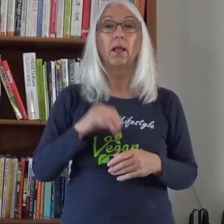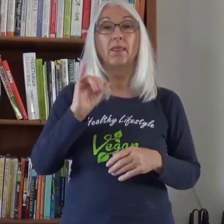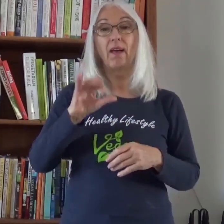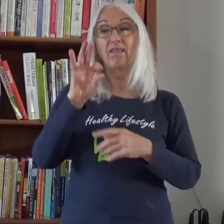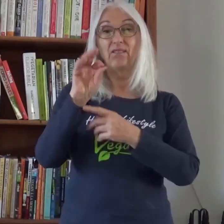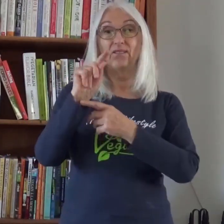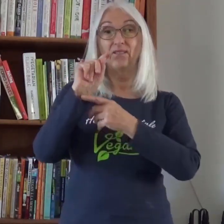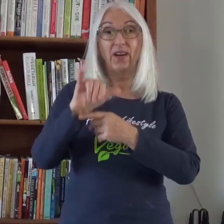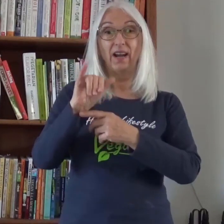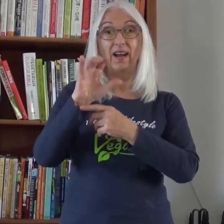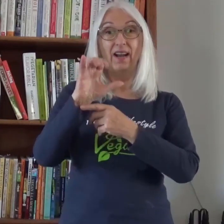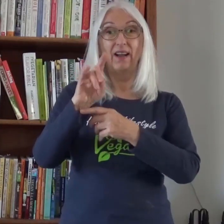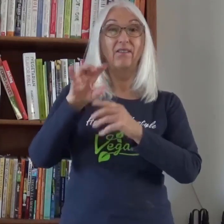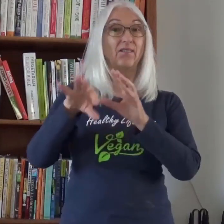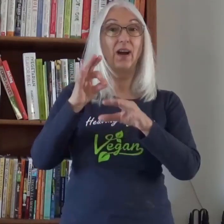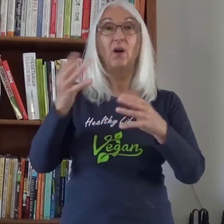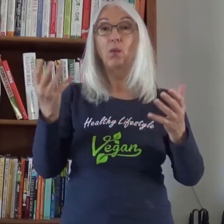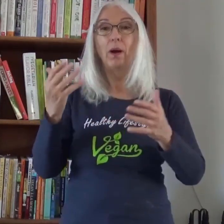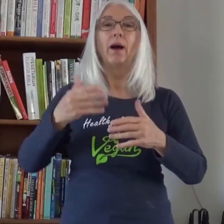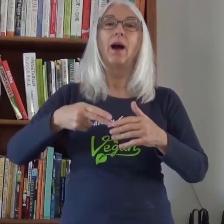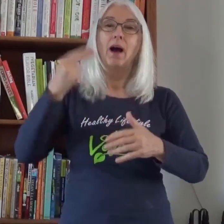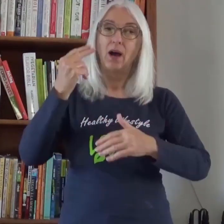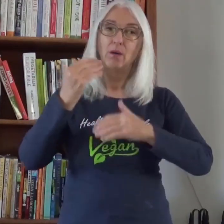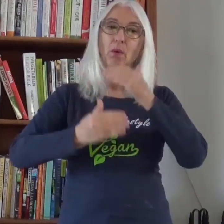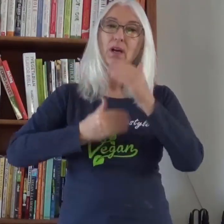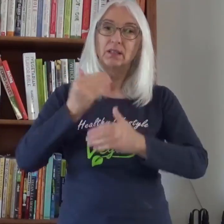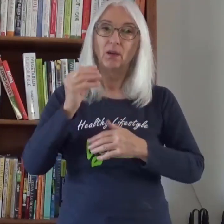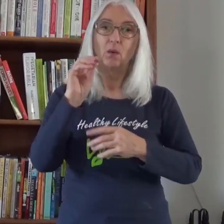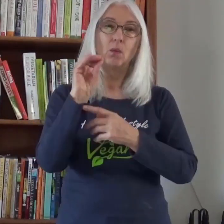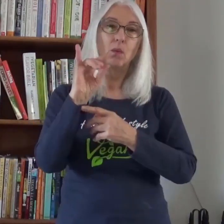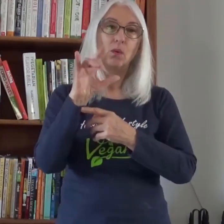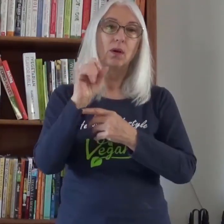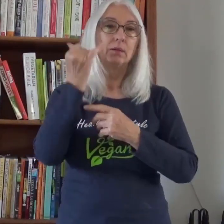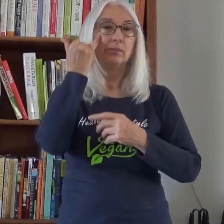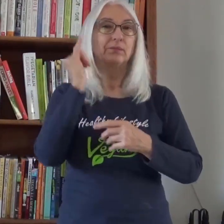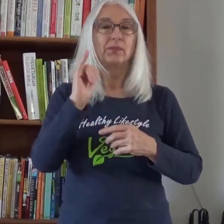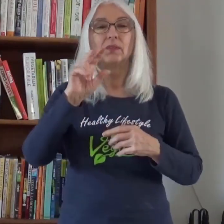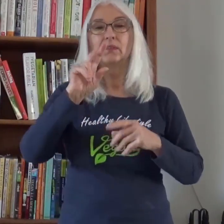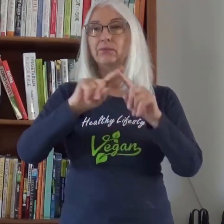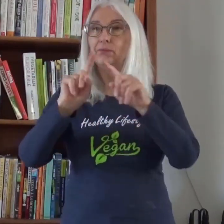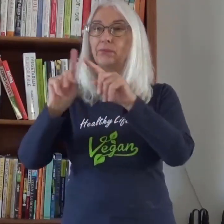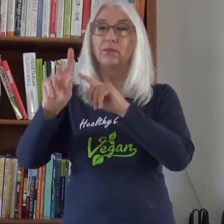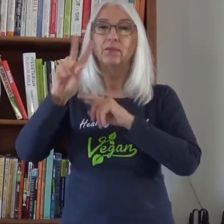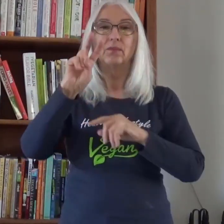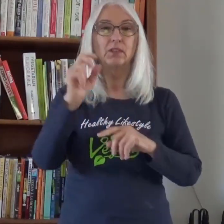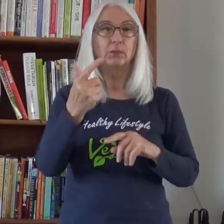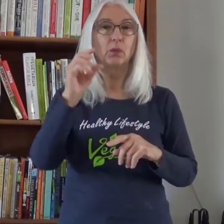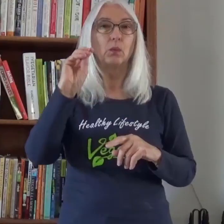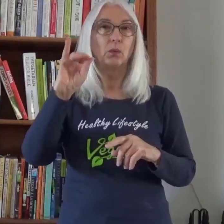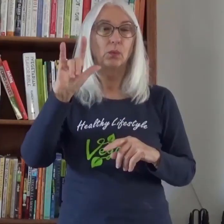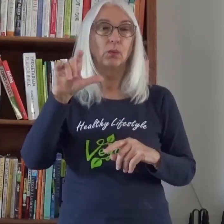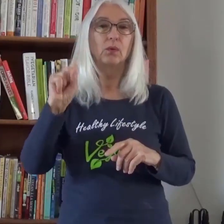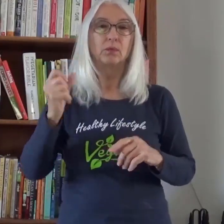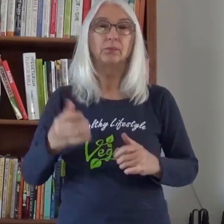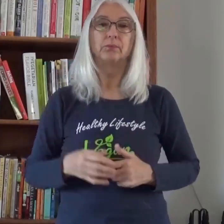These fatty acids are found in highly processed oils such as different types of vegetable oils.